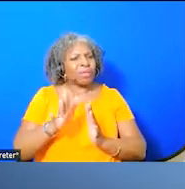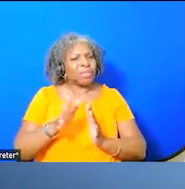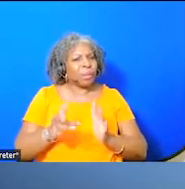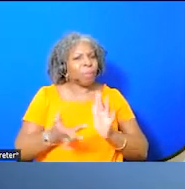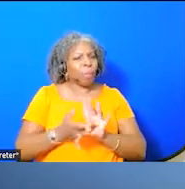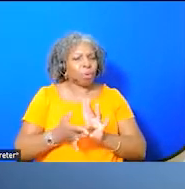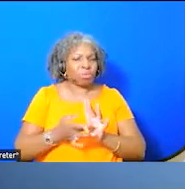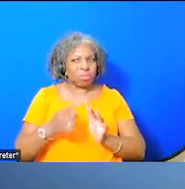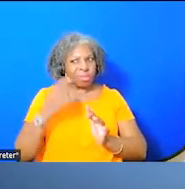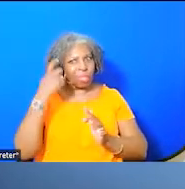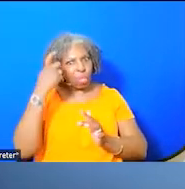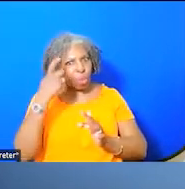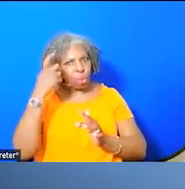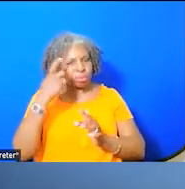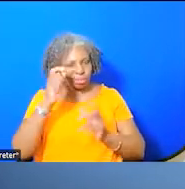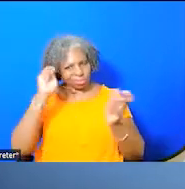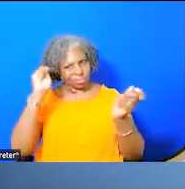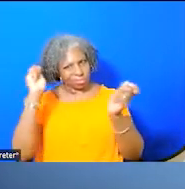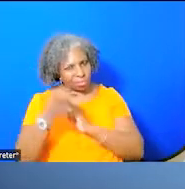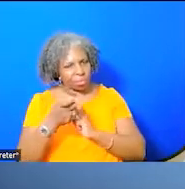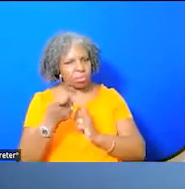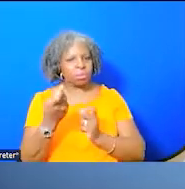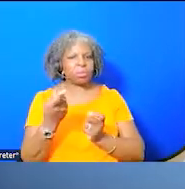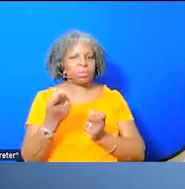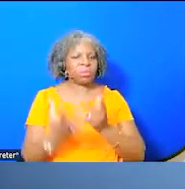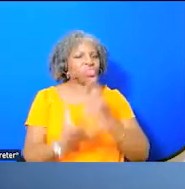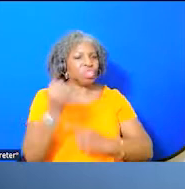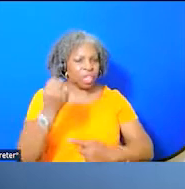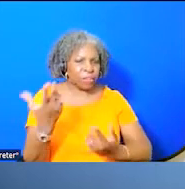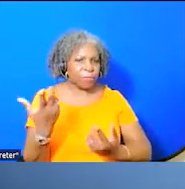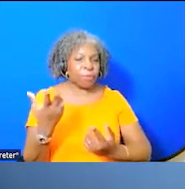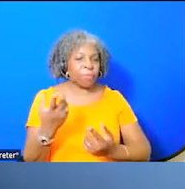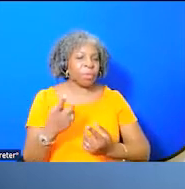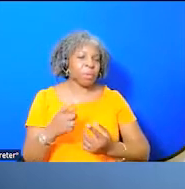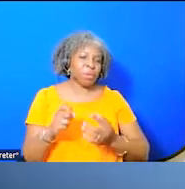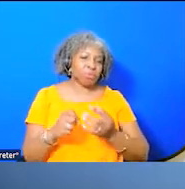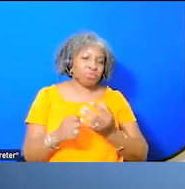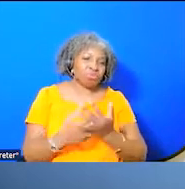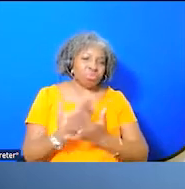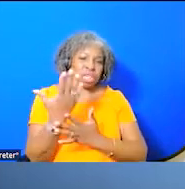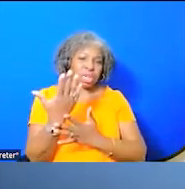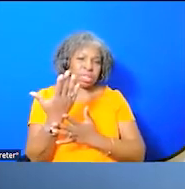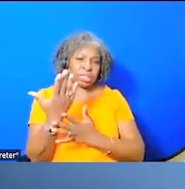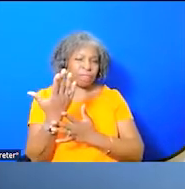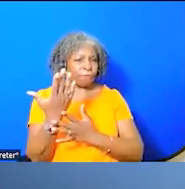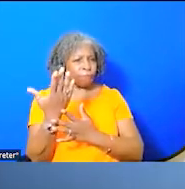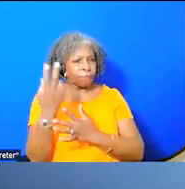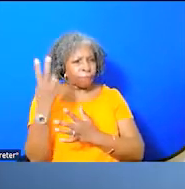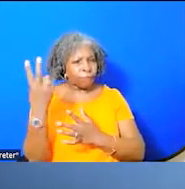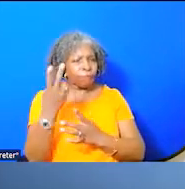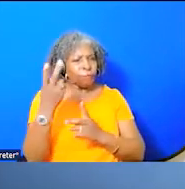So, you can read much more about regenerative principles. And that's the this is the plan in which we're going to frame our